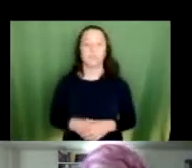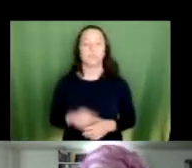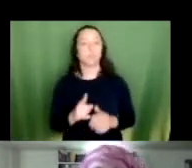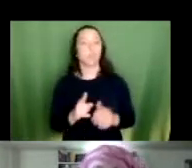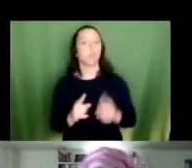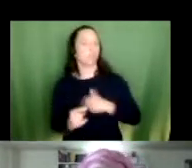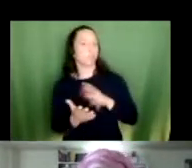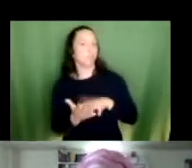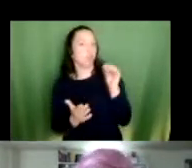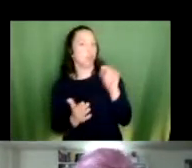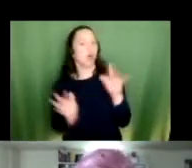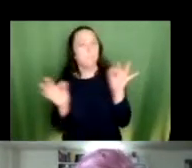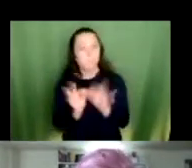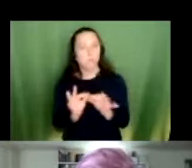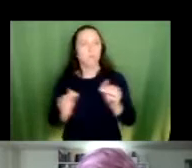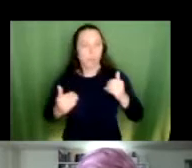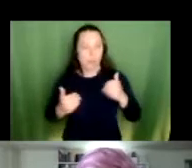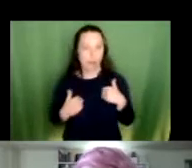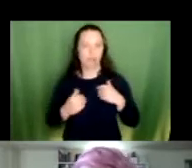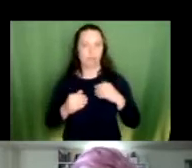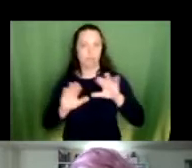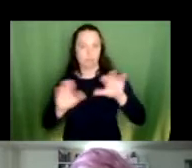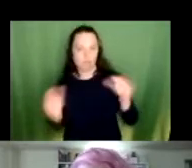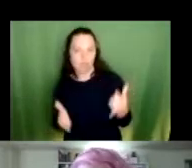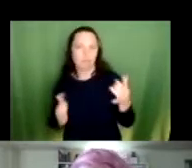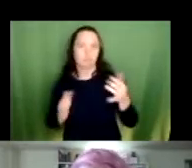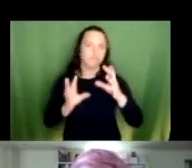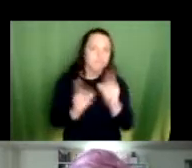even if no product came from the class. The space was there each week,